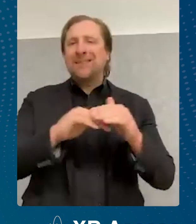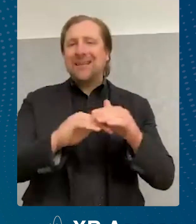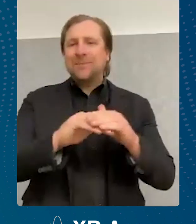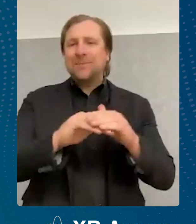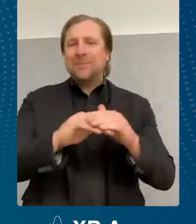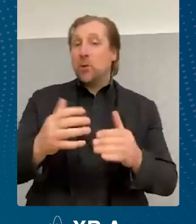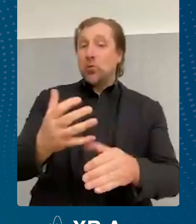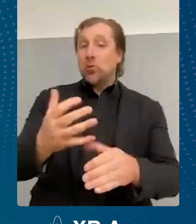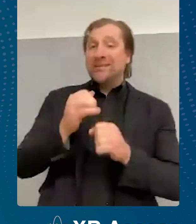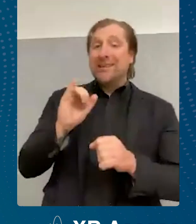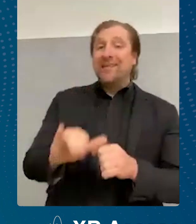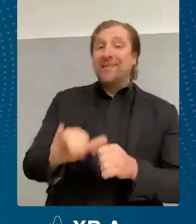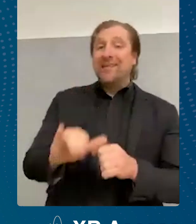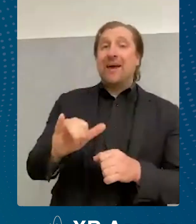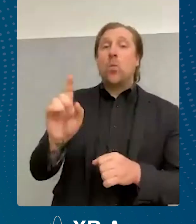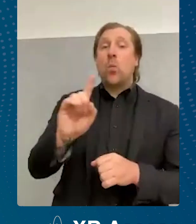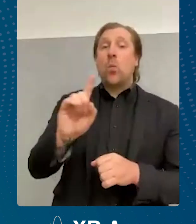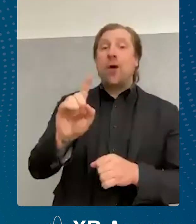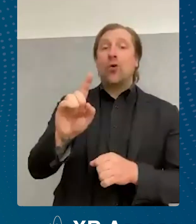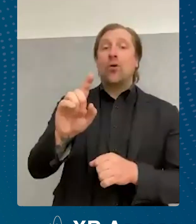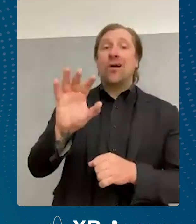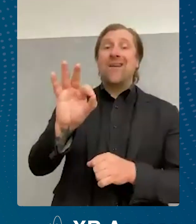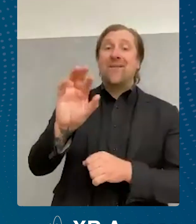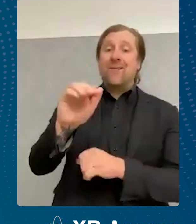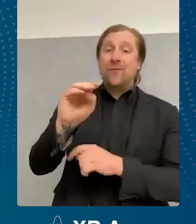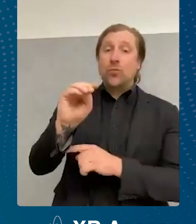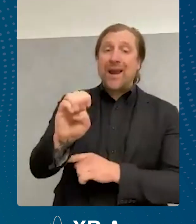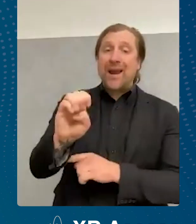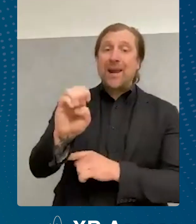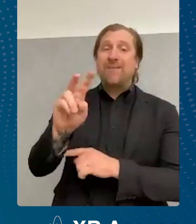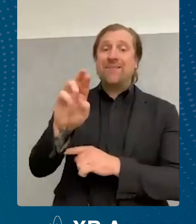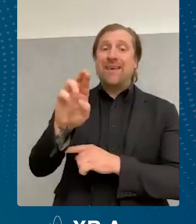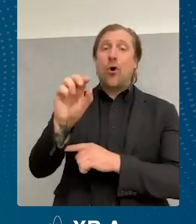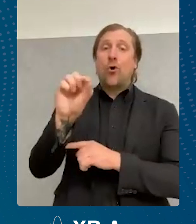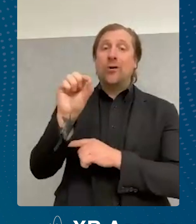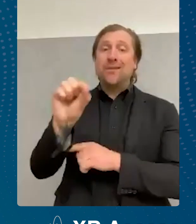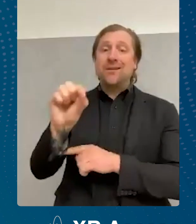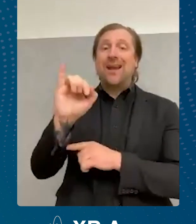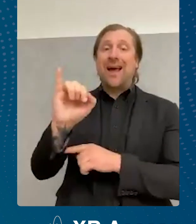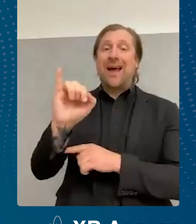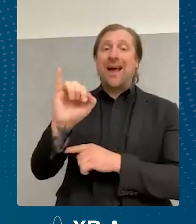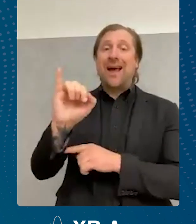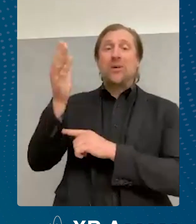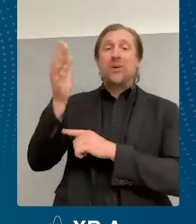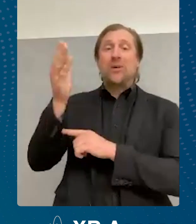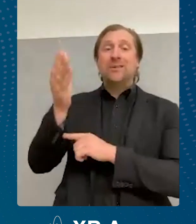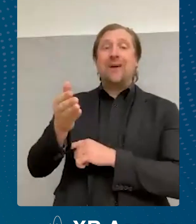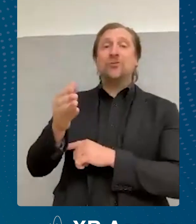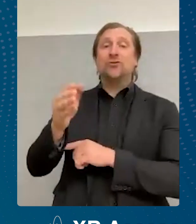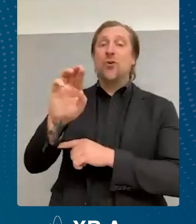to framevr.io/recoveryversecampus.